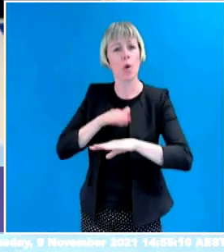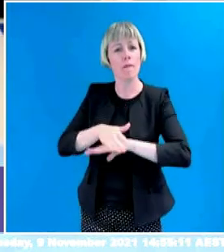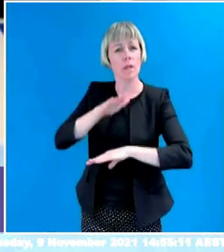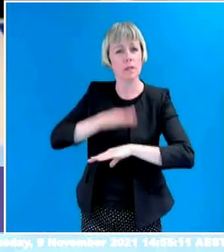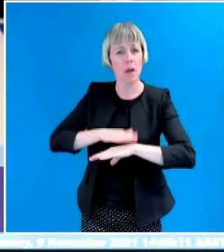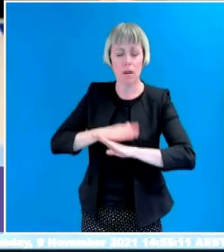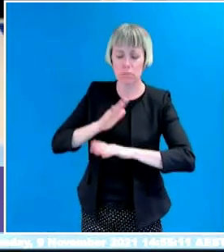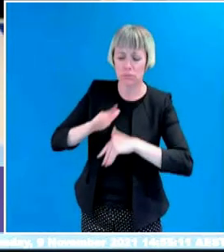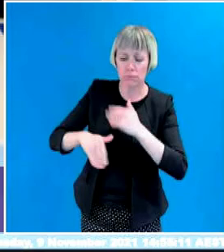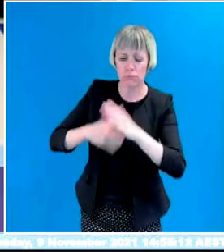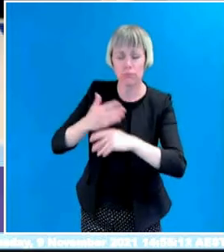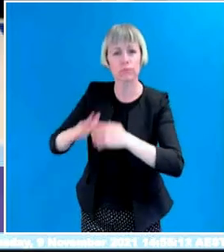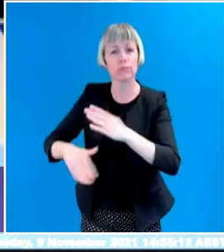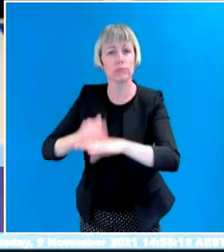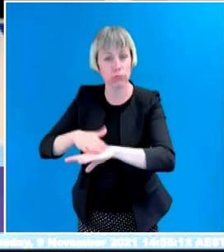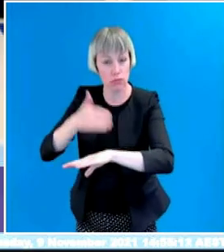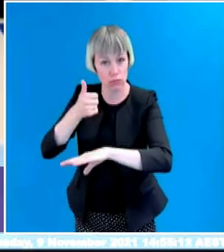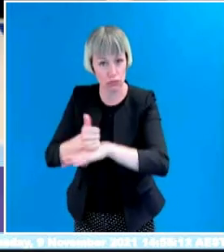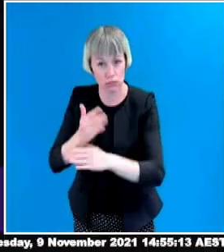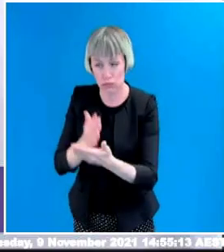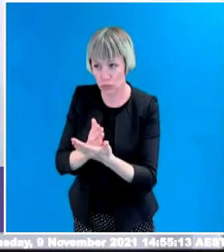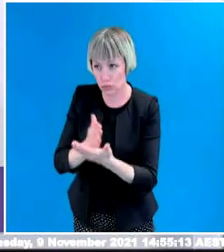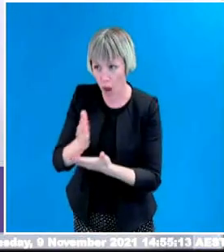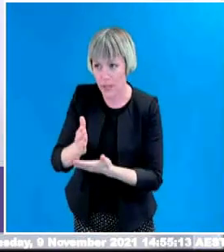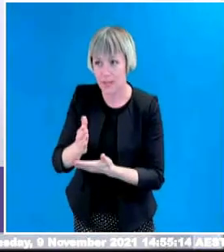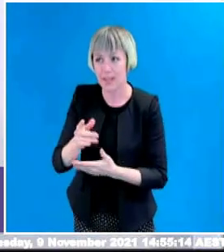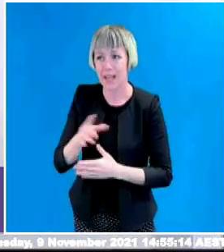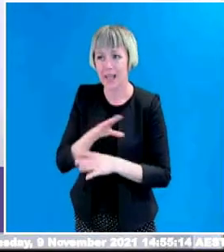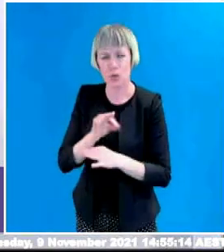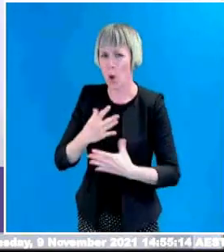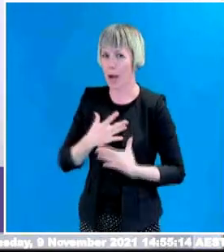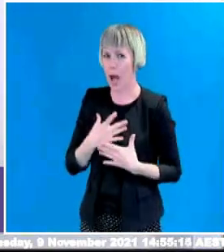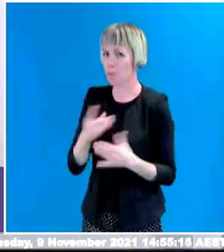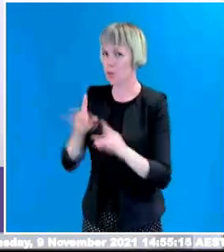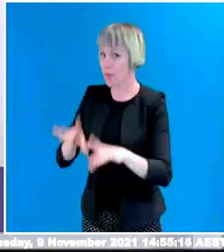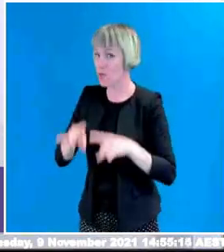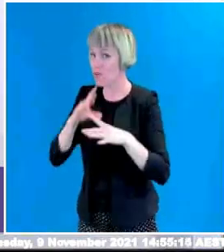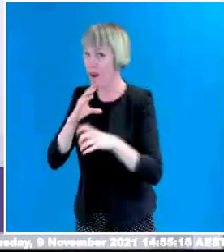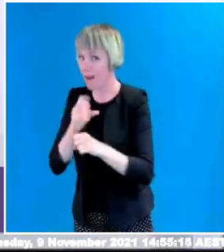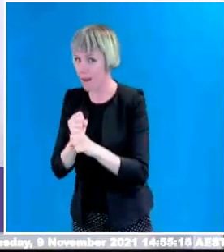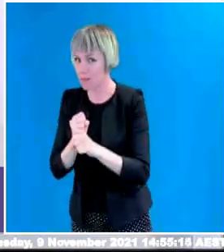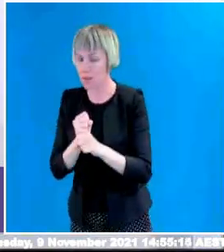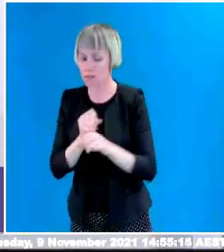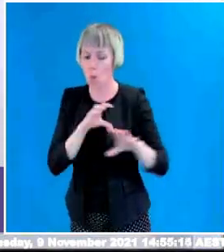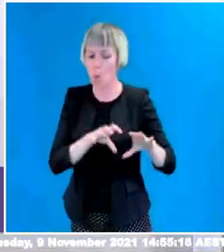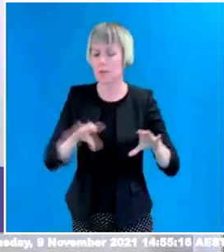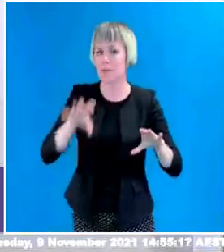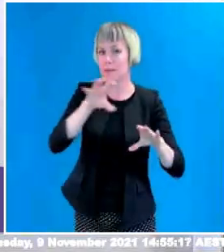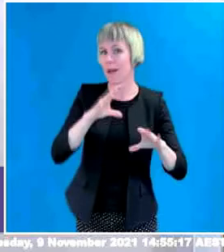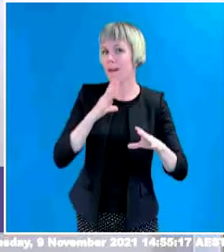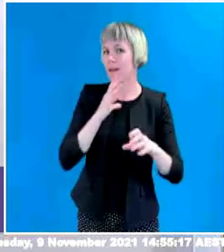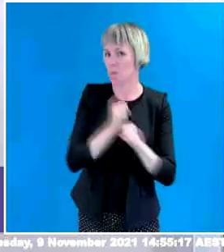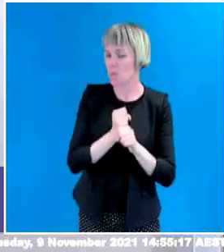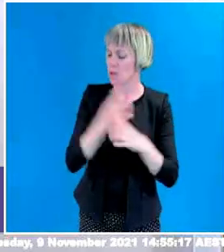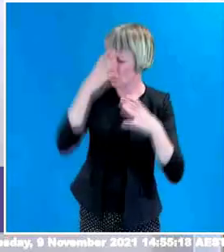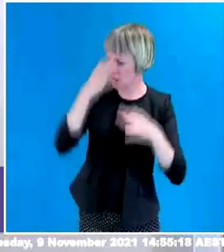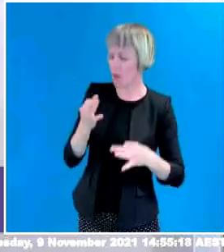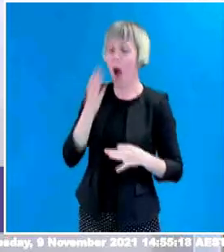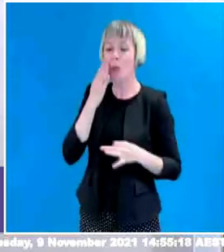to choose when they are going forward or when they might go backwards or it is their discretion to say, well, we are going to progress